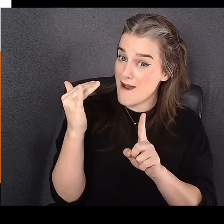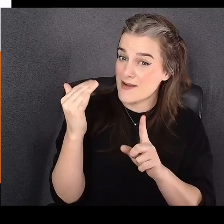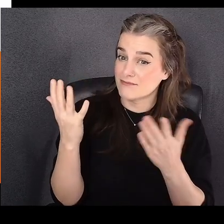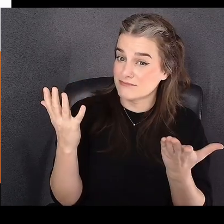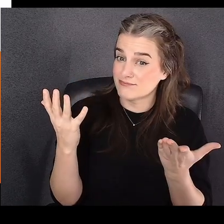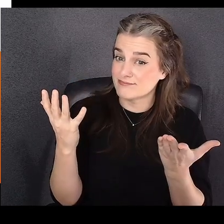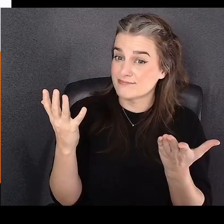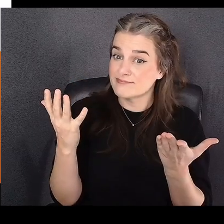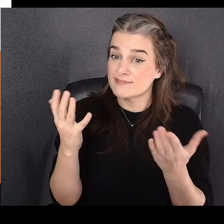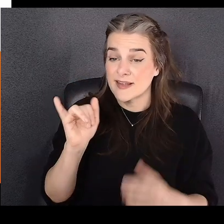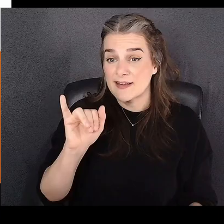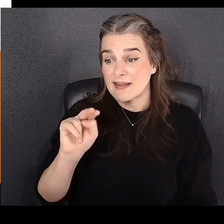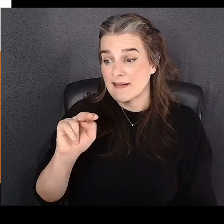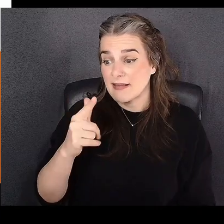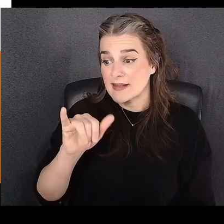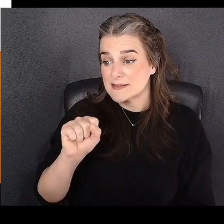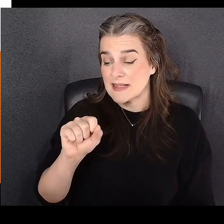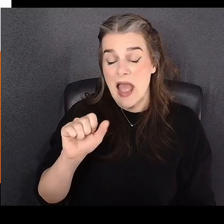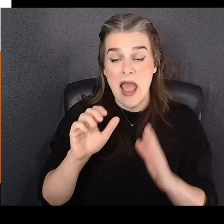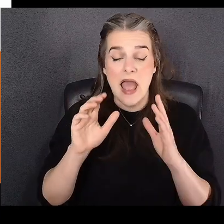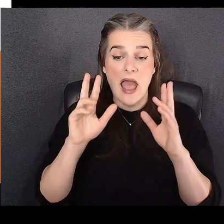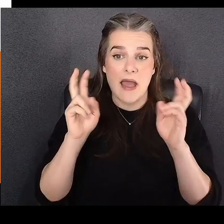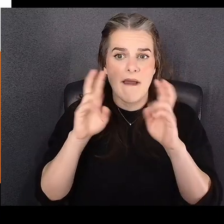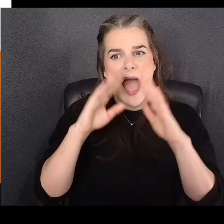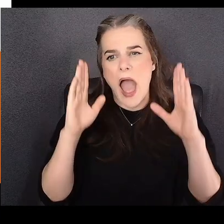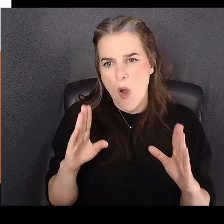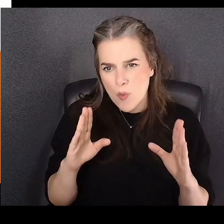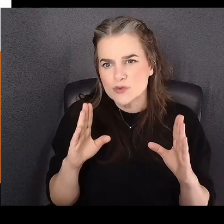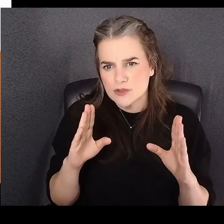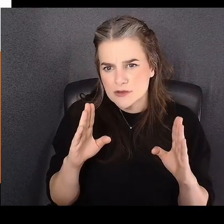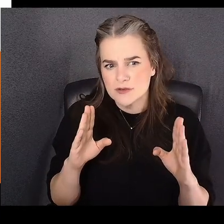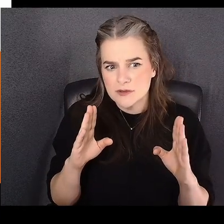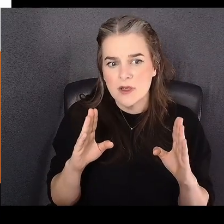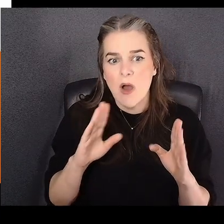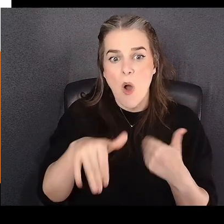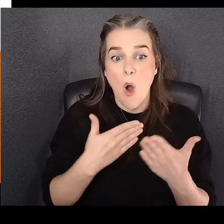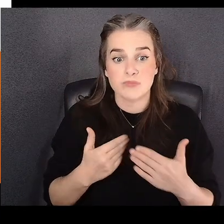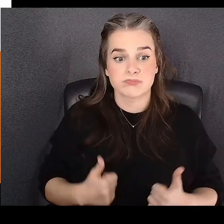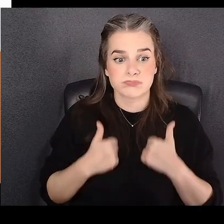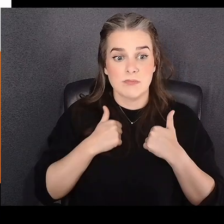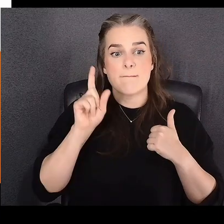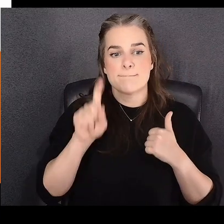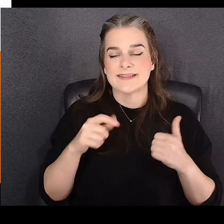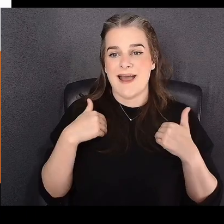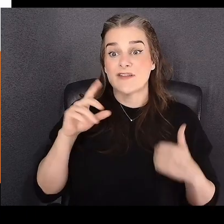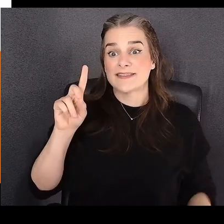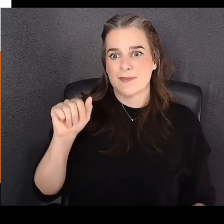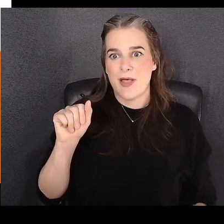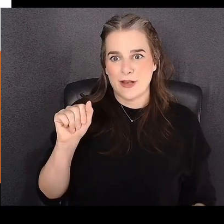our residents all have to have a disability that has a mobility impairment. So it's considered a wheelchair community.